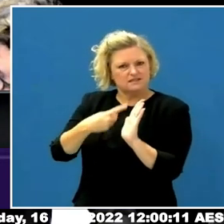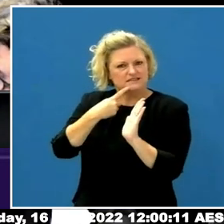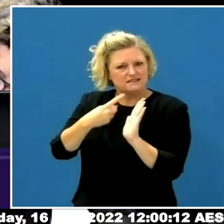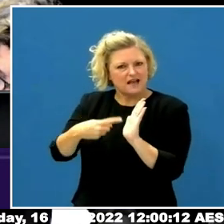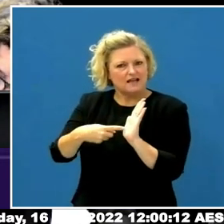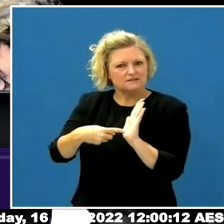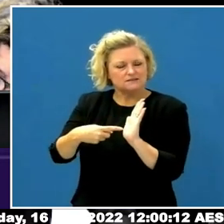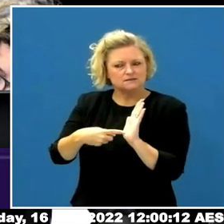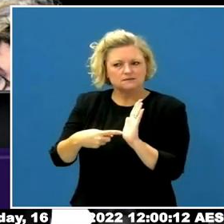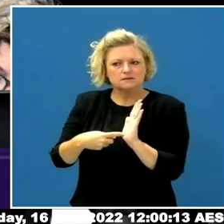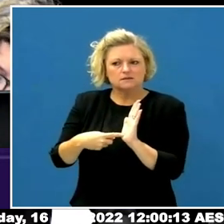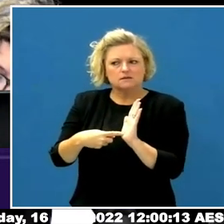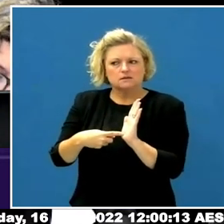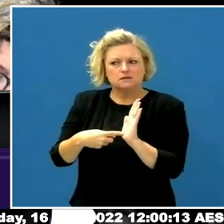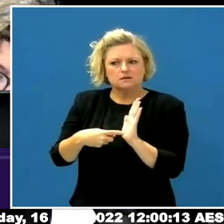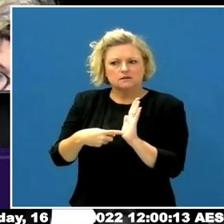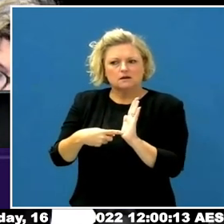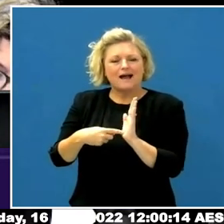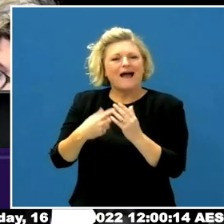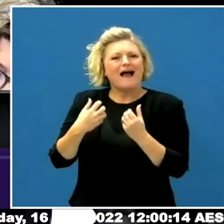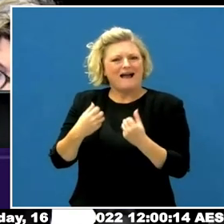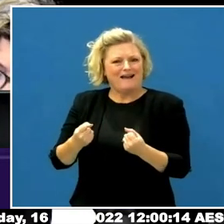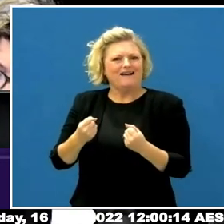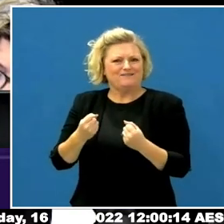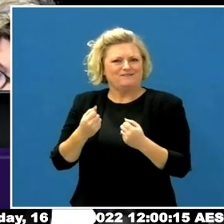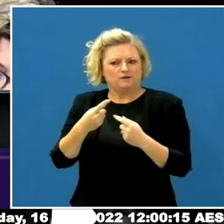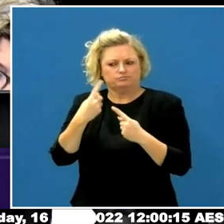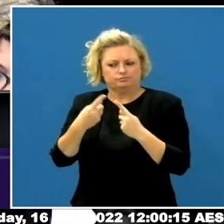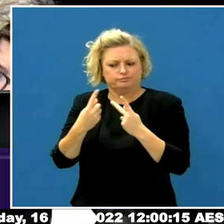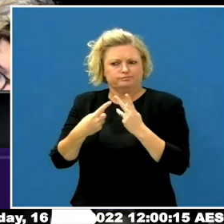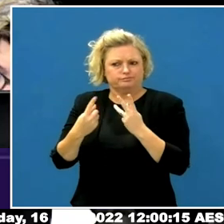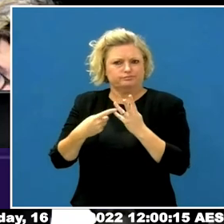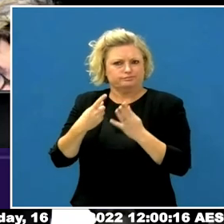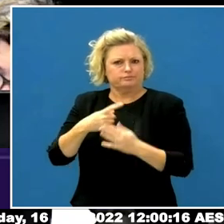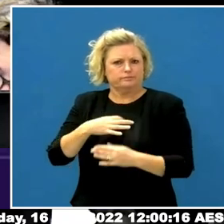in more detail - a list of concerns that started to, in my words, grow for you.